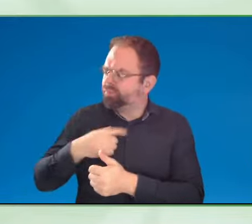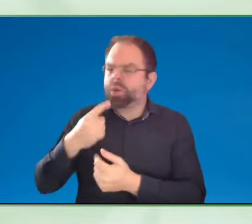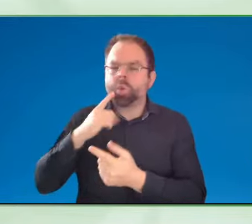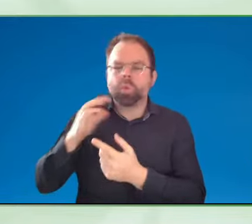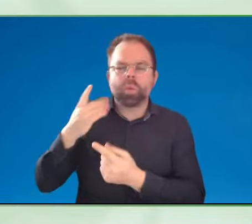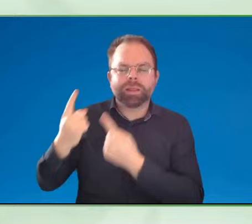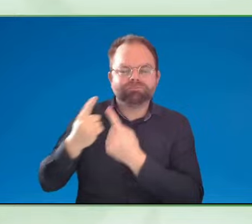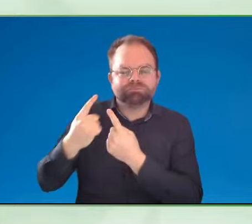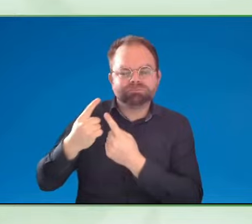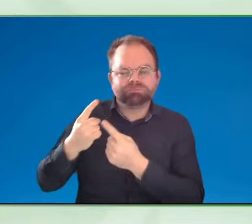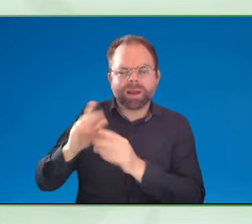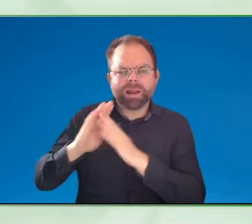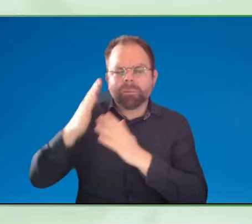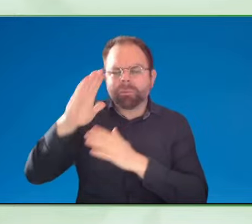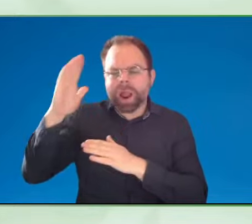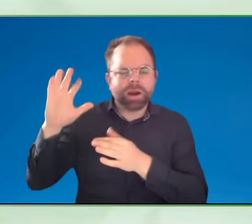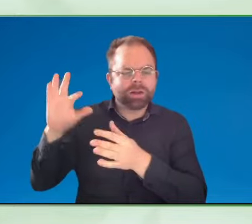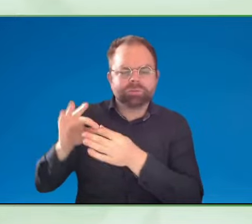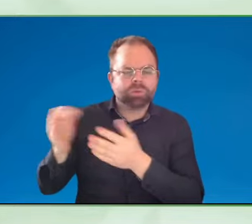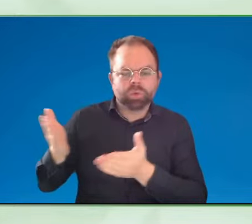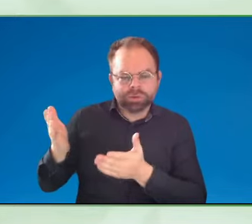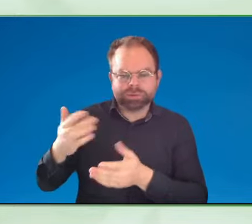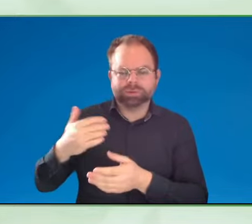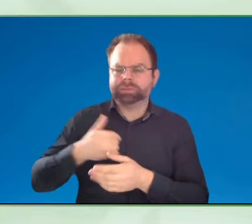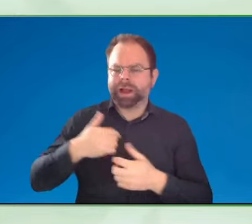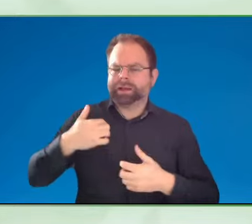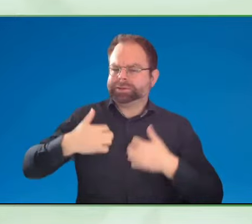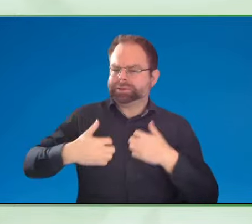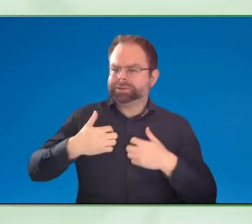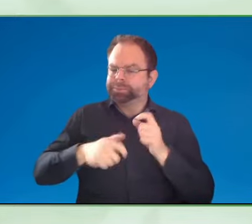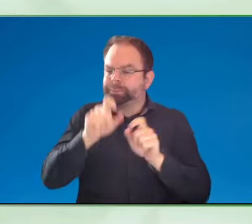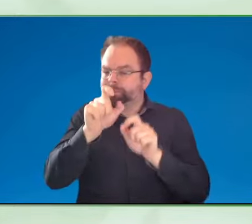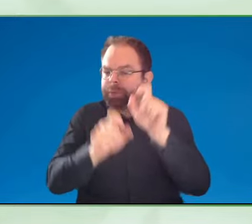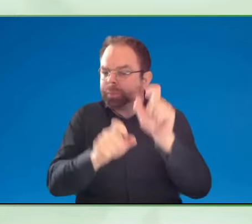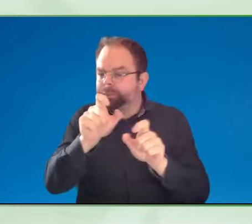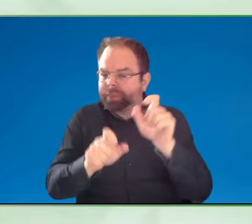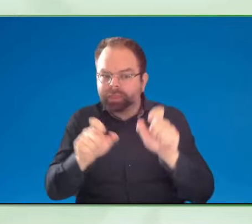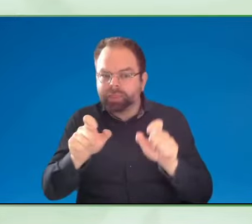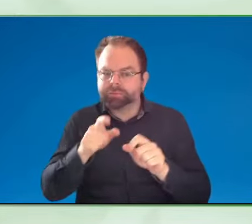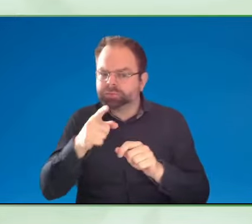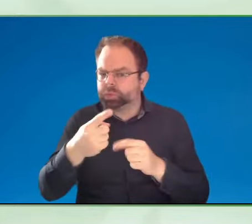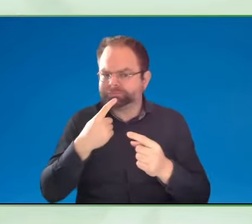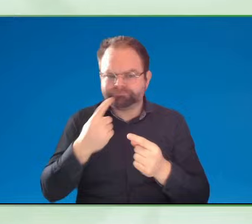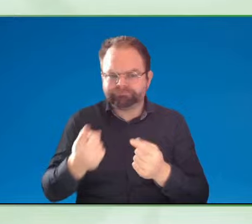But since my uni days I've always been interested in community impact work.